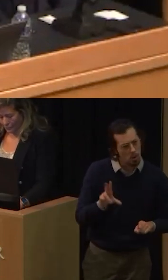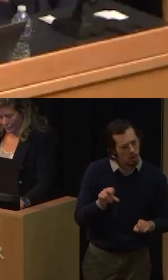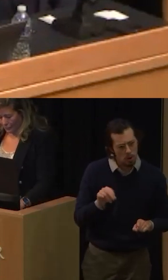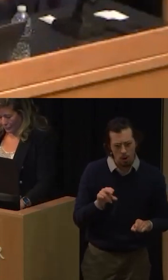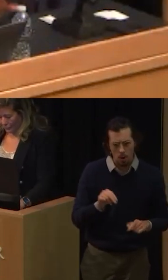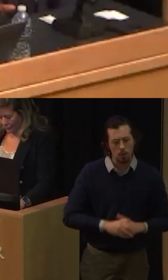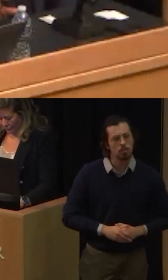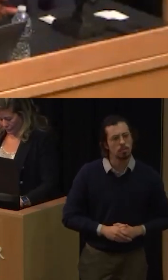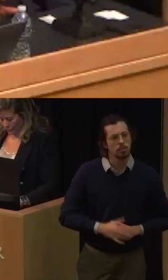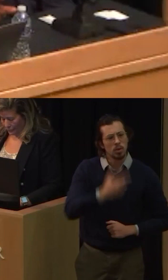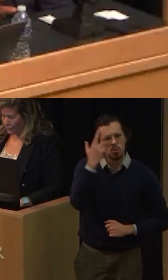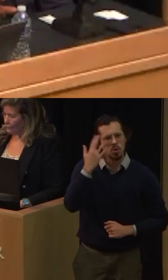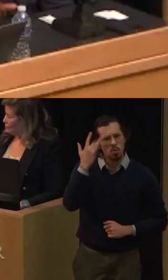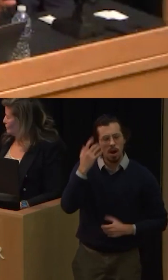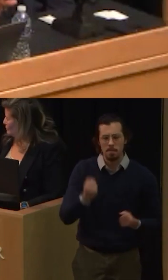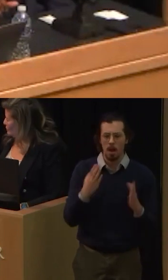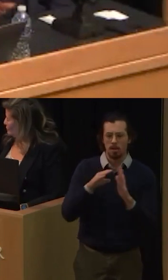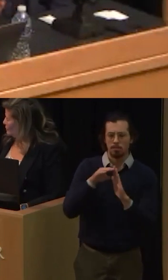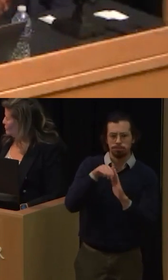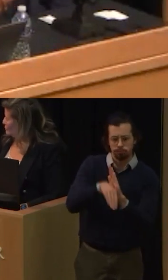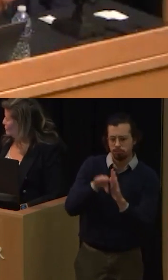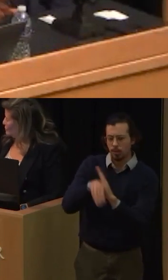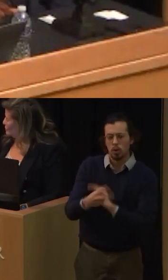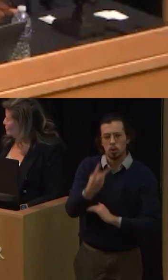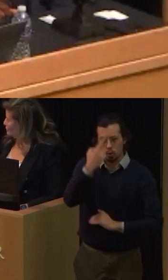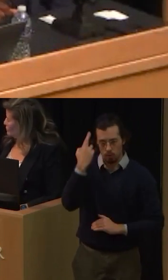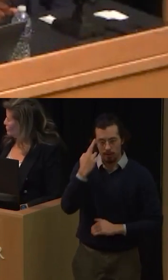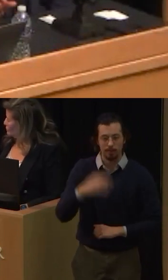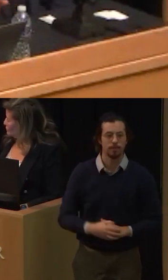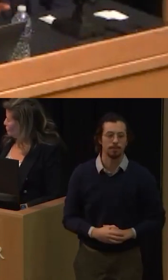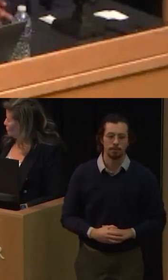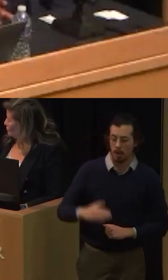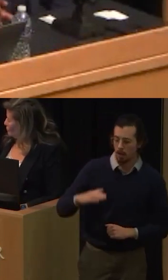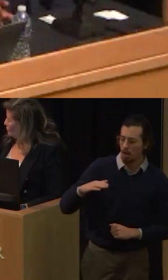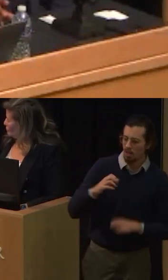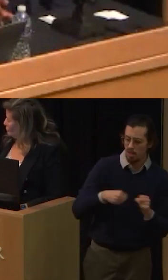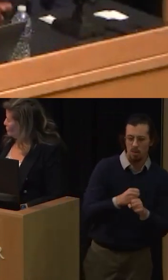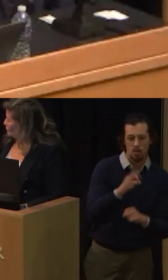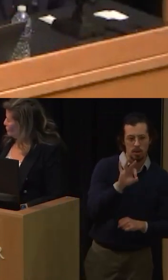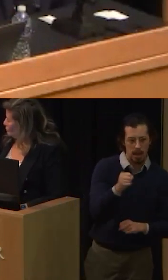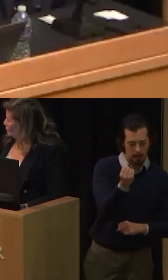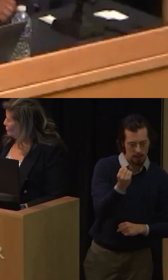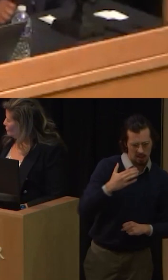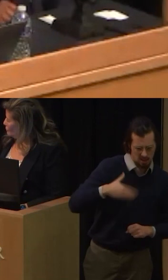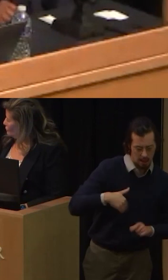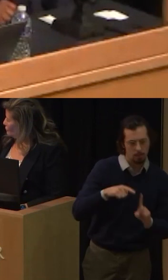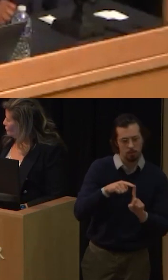because many of those declines happened for two reasons. In the late '90s and the 2010s, and as Dana alluded to,